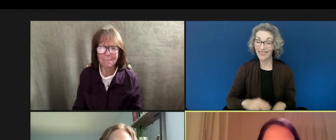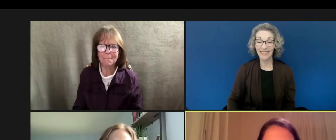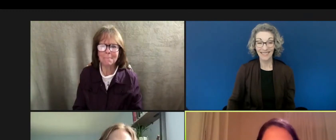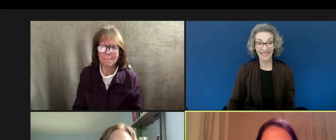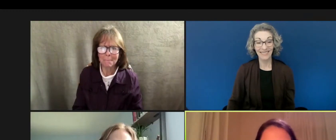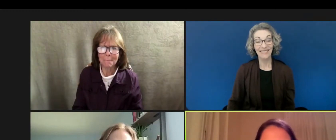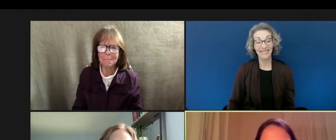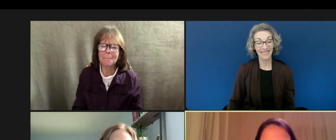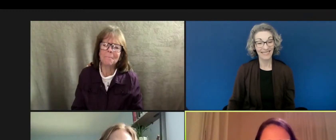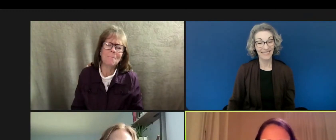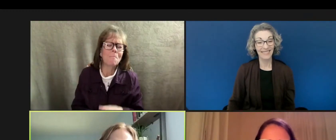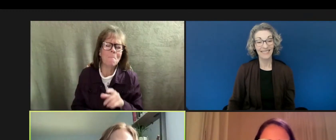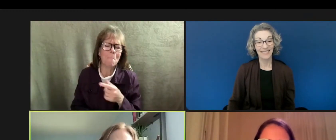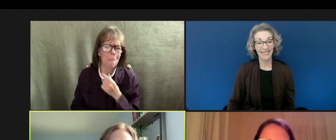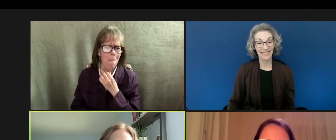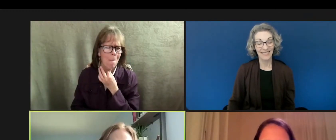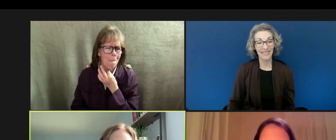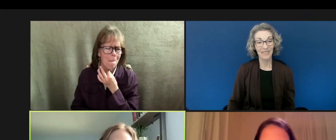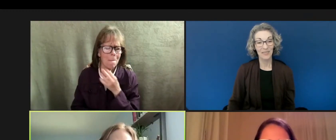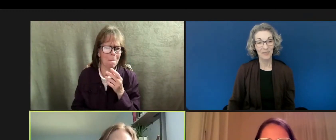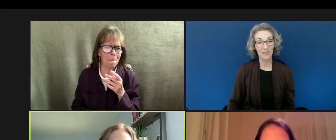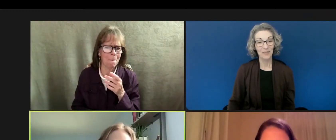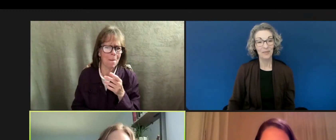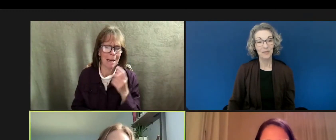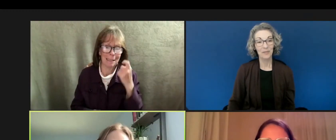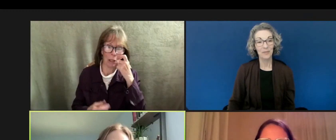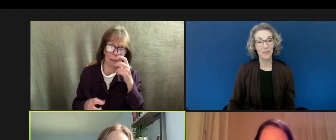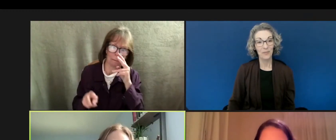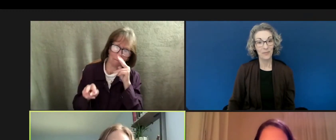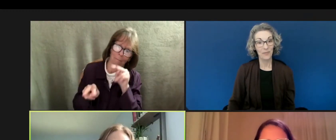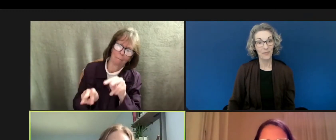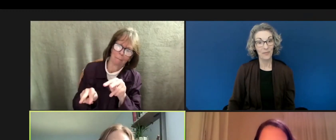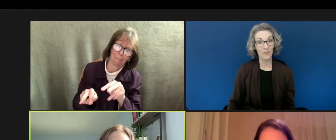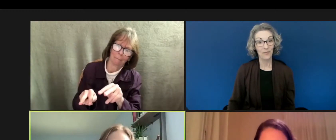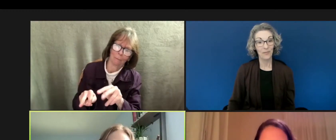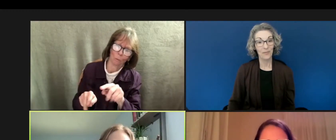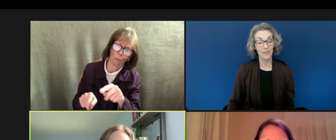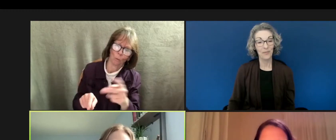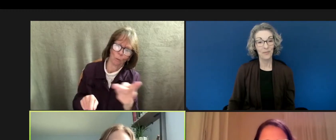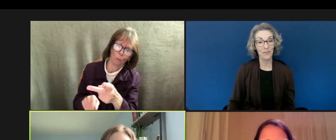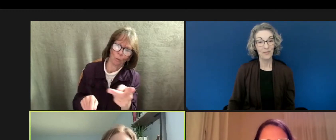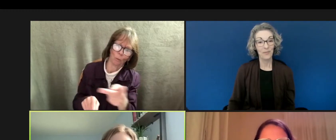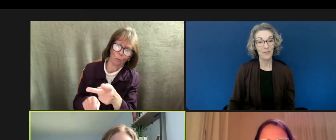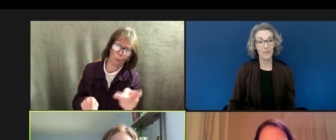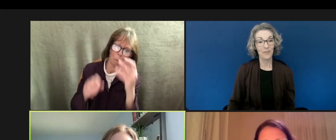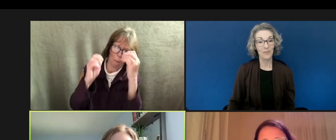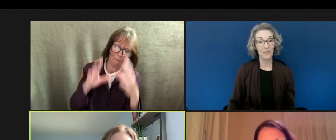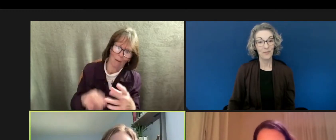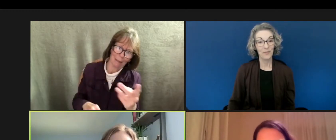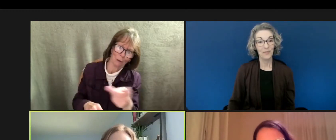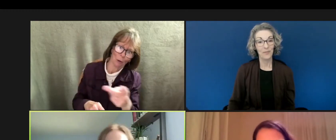So we just witnessed what happened between you and the professor.